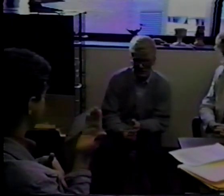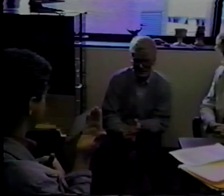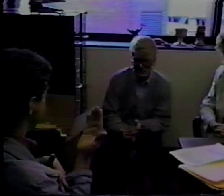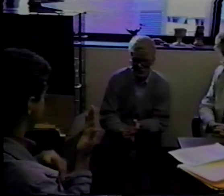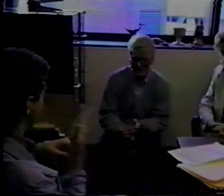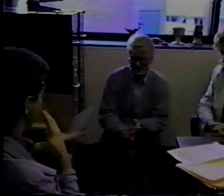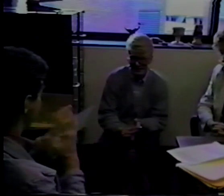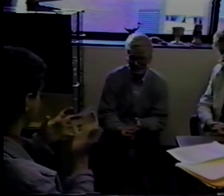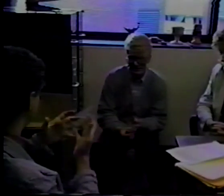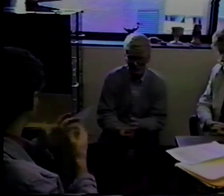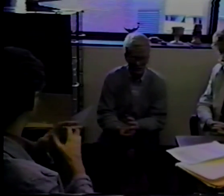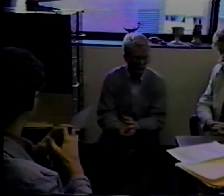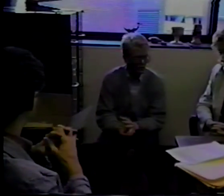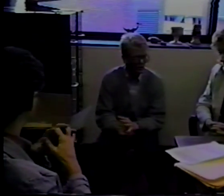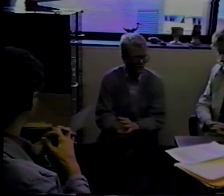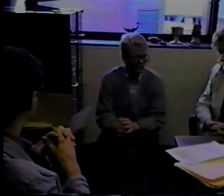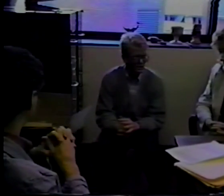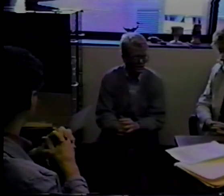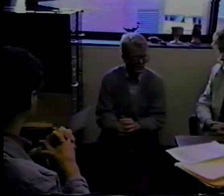Wednesday morning? Before class?